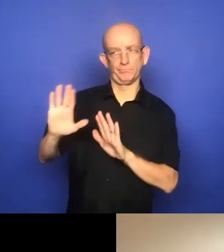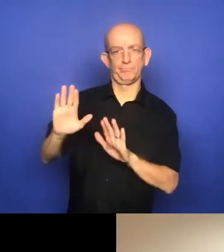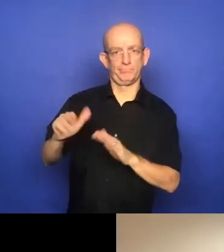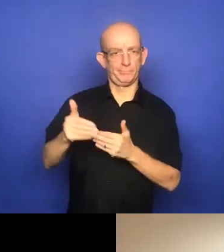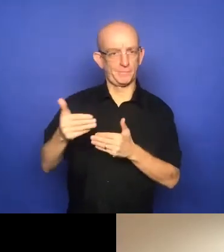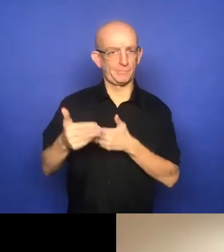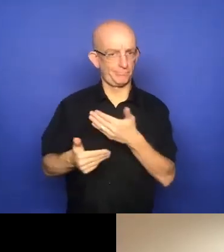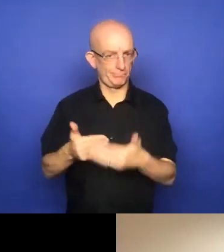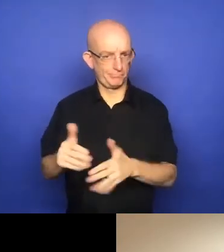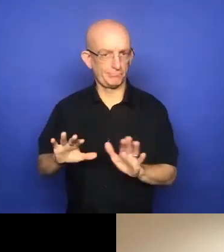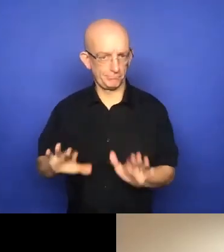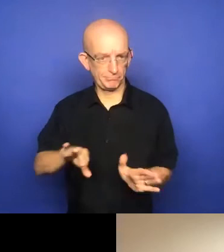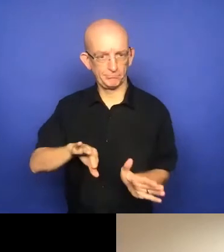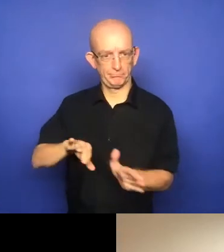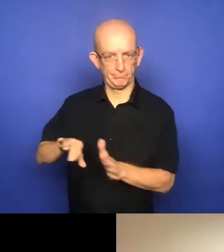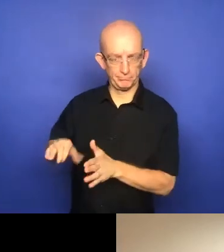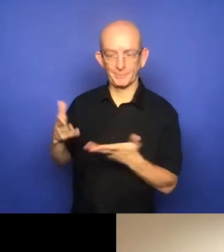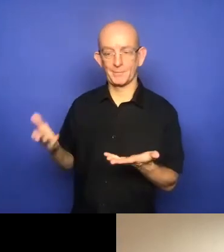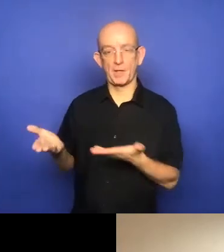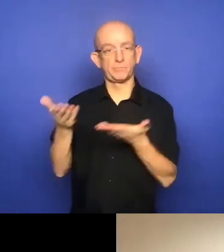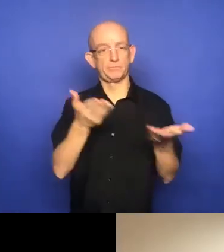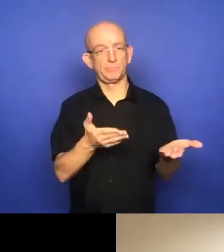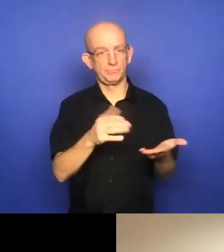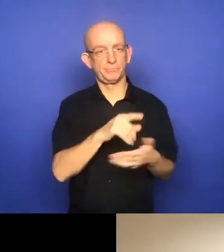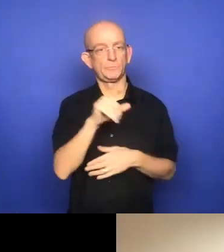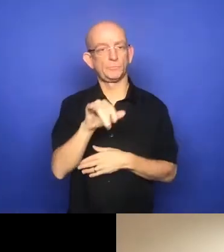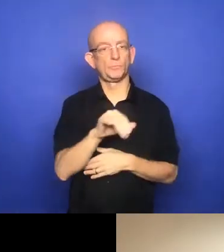about the next steps and looking beyond identification and disaggregation.